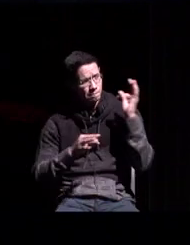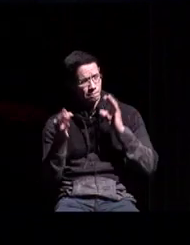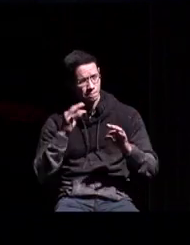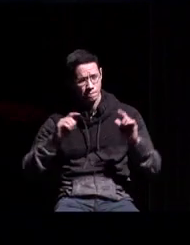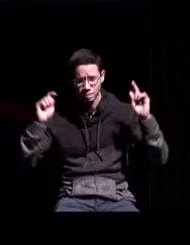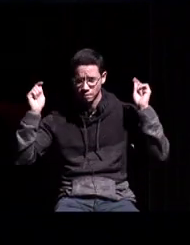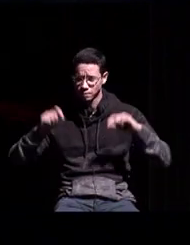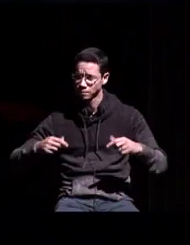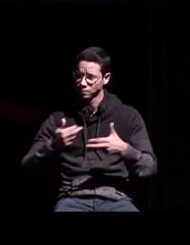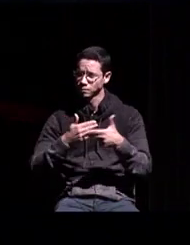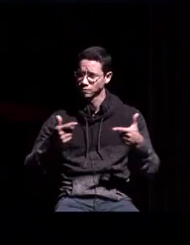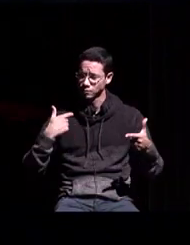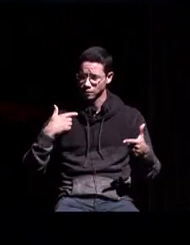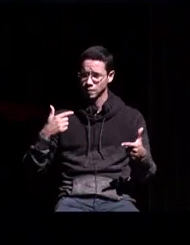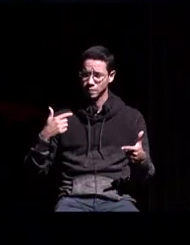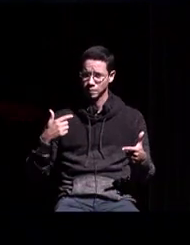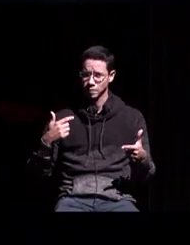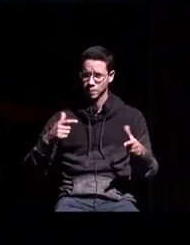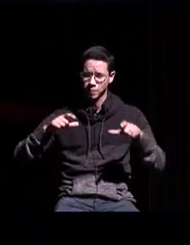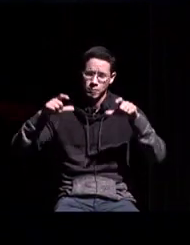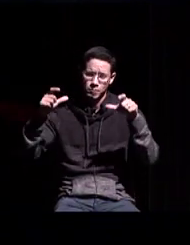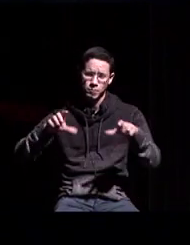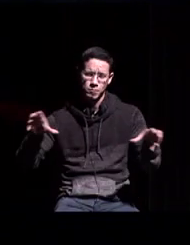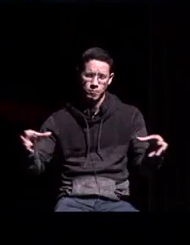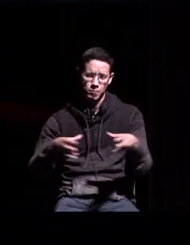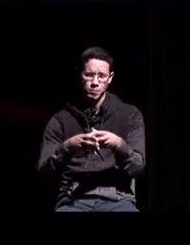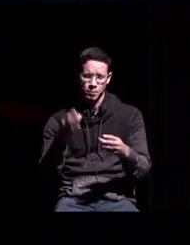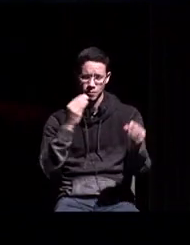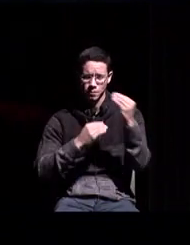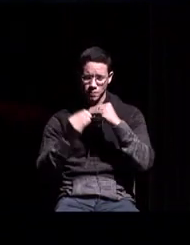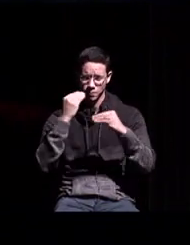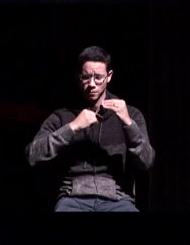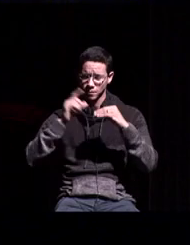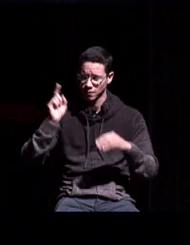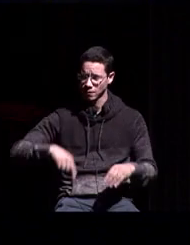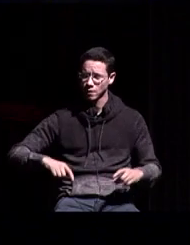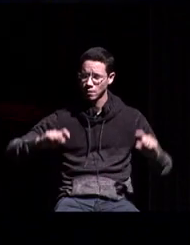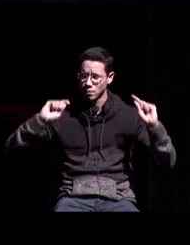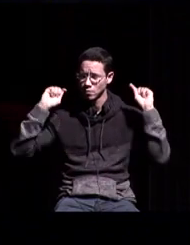especially for the restaurant sector where it is possible, for example,